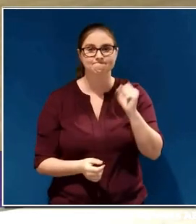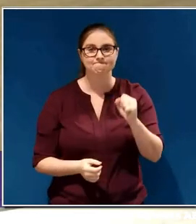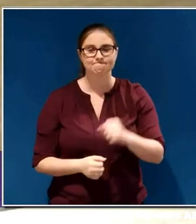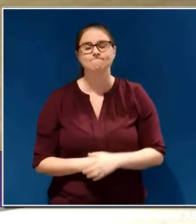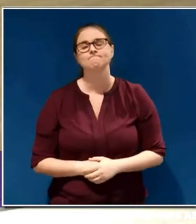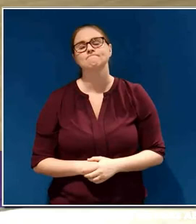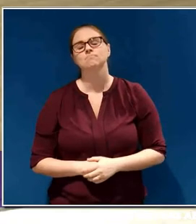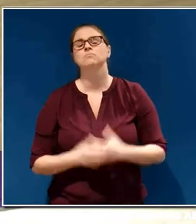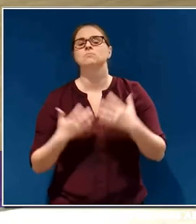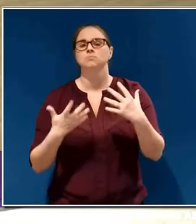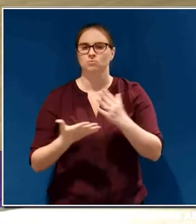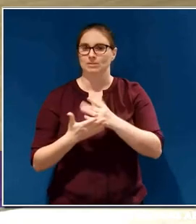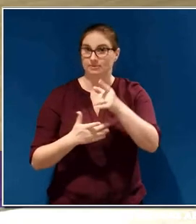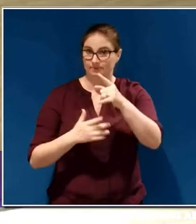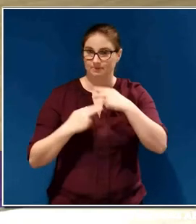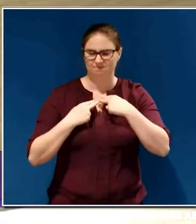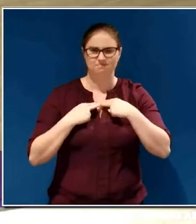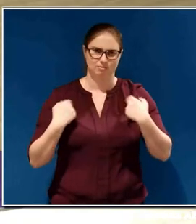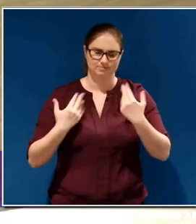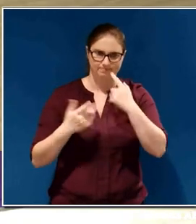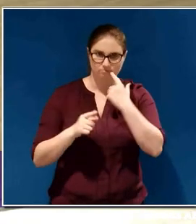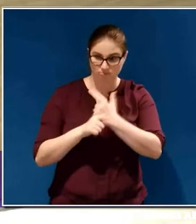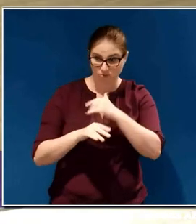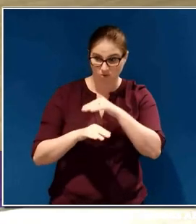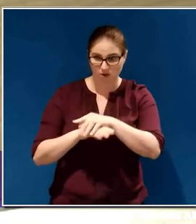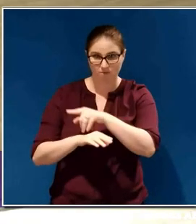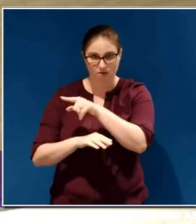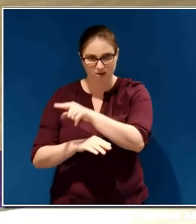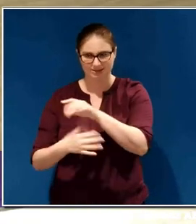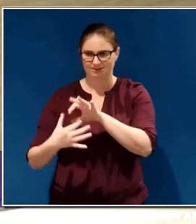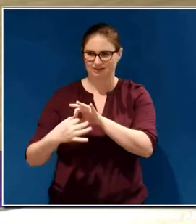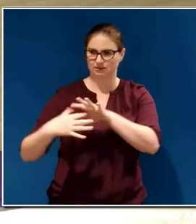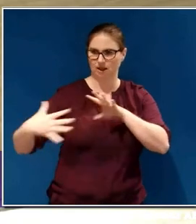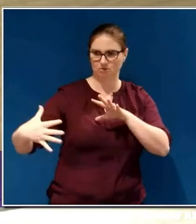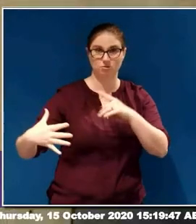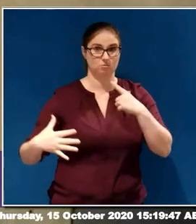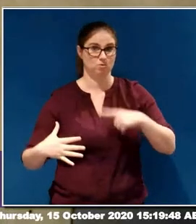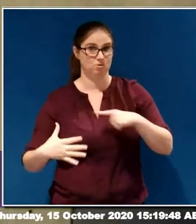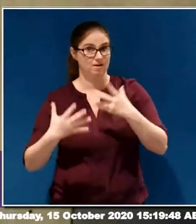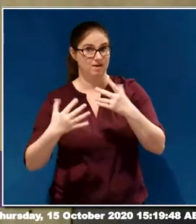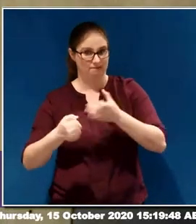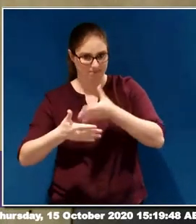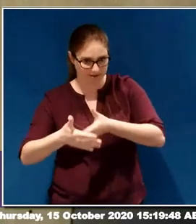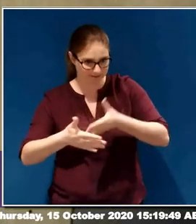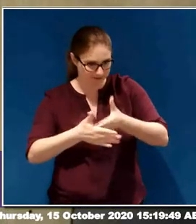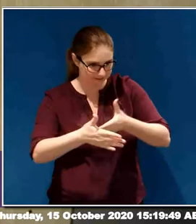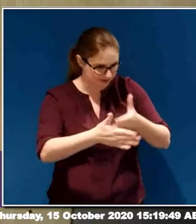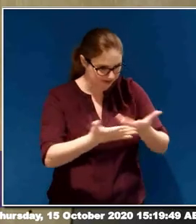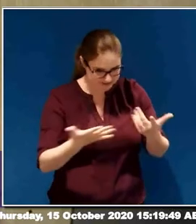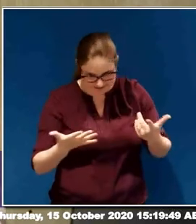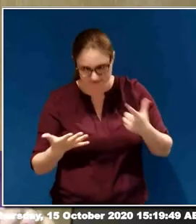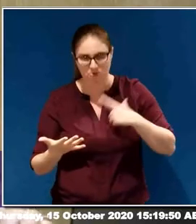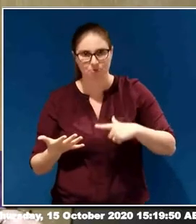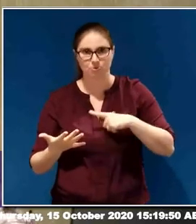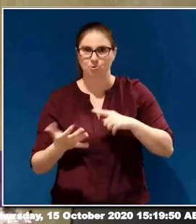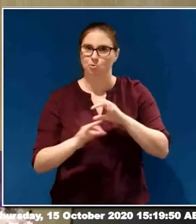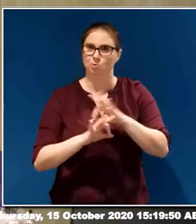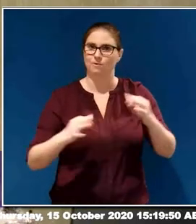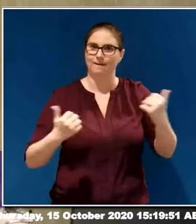the students experience barriers due to a lack of adjustments and reactive behaviour management practices, is that correct?